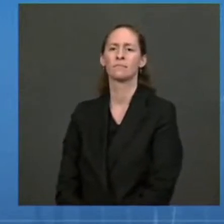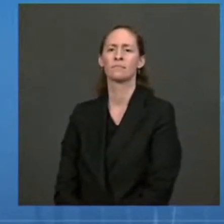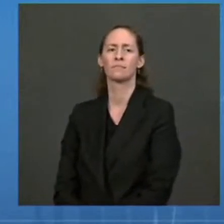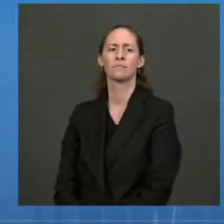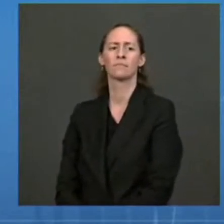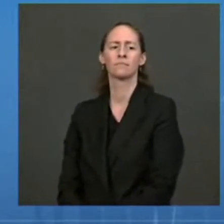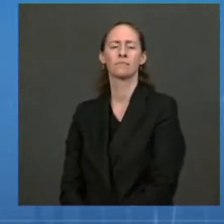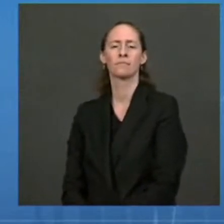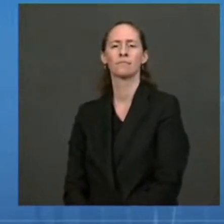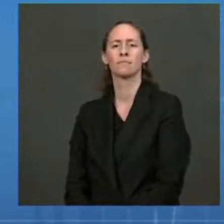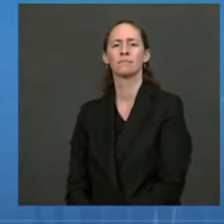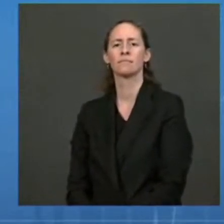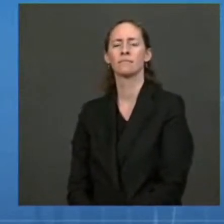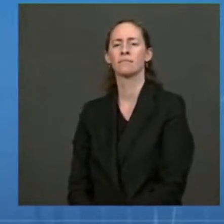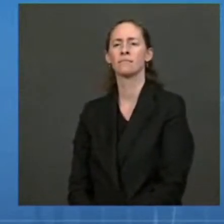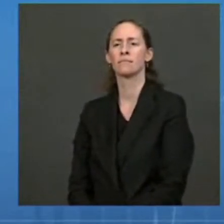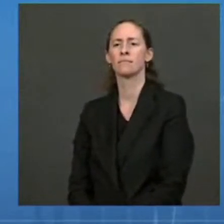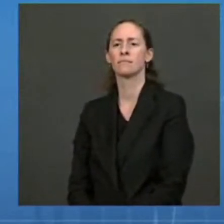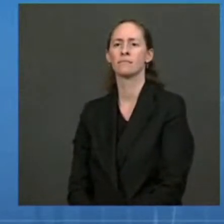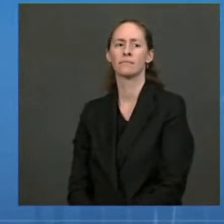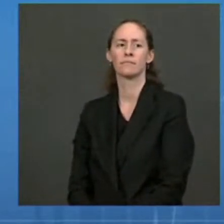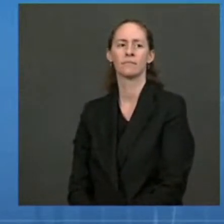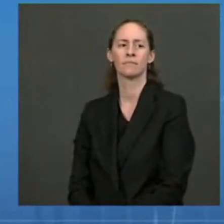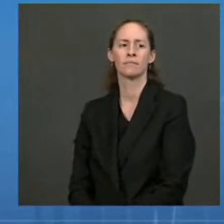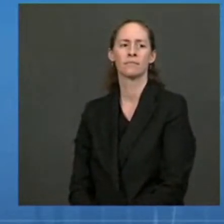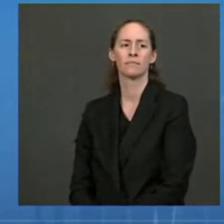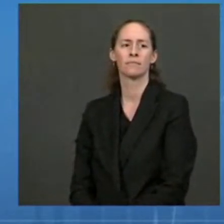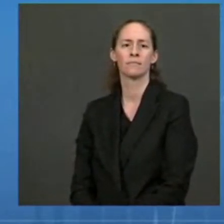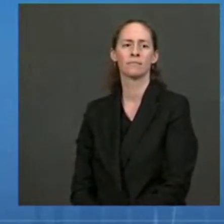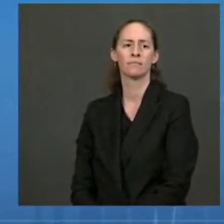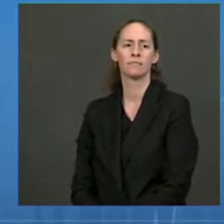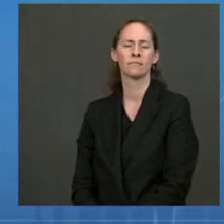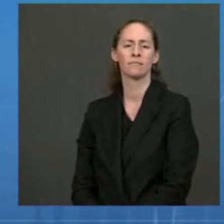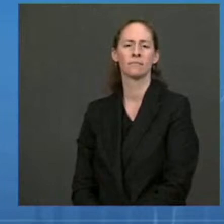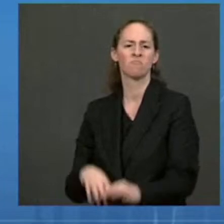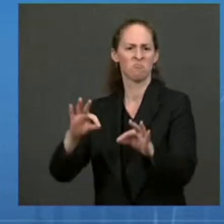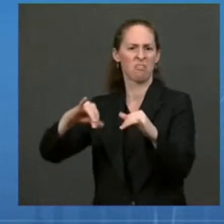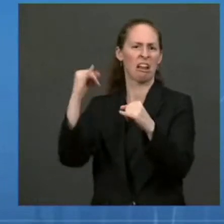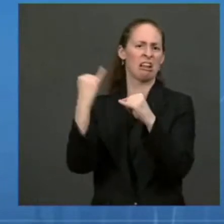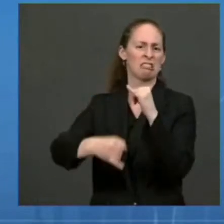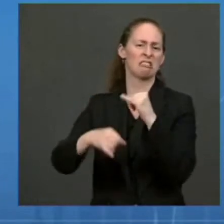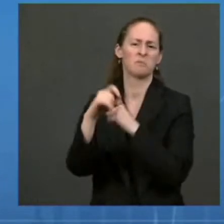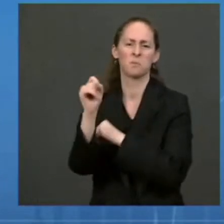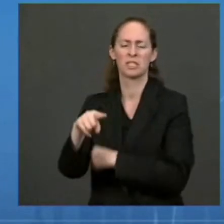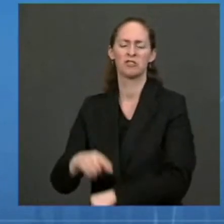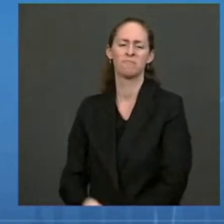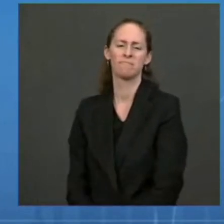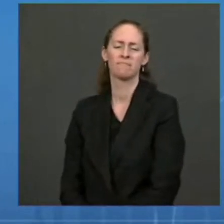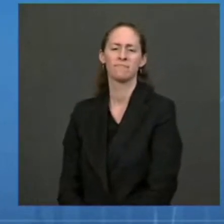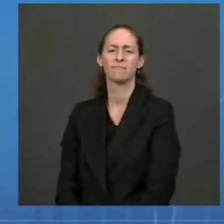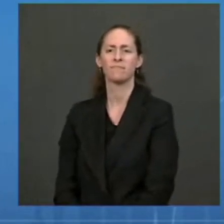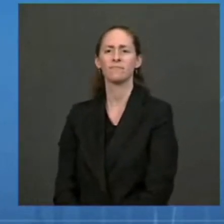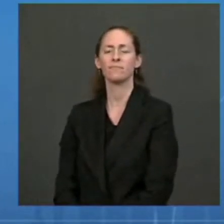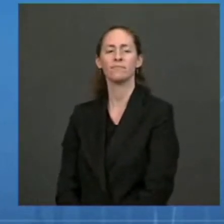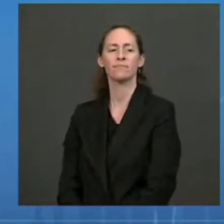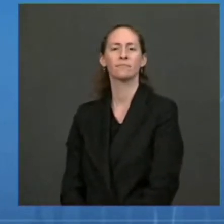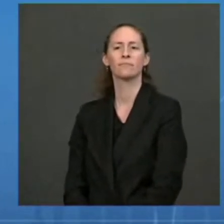INTENDED TO BE, FOCUSING ON THE NOTION THAT WE HAVE PLANS AND WILROLLT THE PLANS AND GET FEEDBACK, AND IF WE NEED TO MAKE ADJUSTMENTS IN THE FUTURE, WE WILL DO THAT.